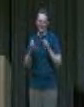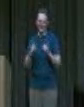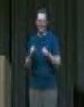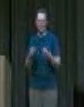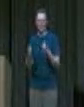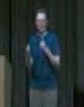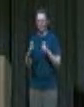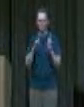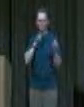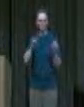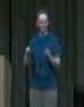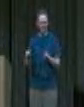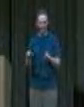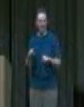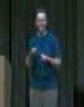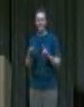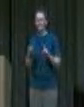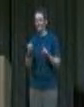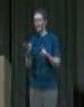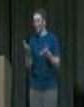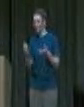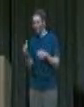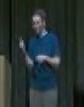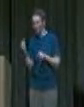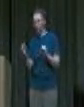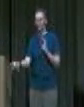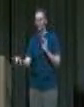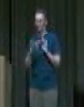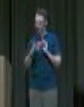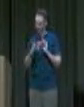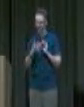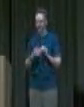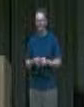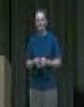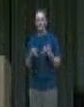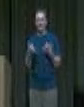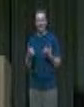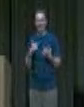uh if you have anything else you feel free to reach out to me and without further Ado